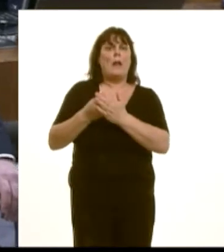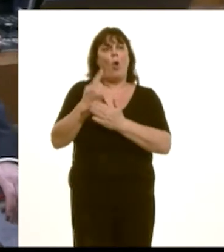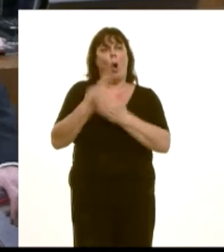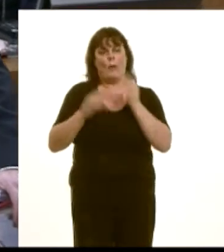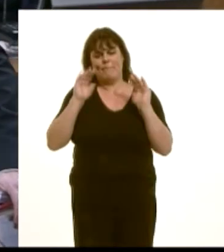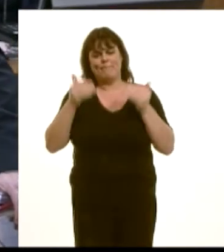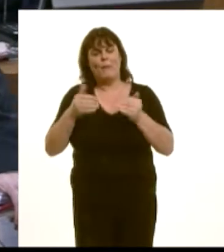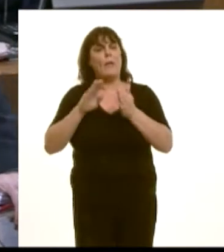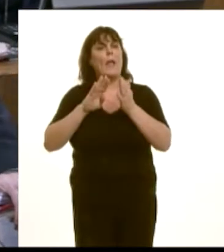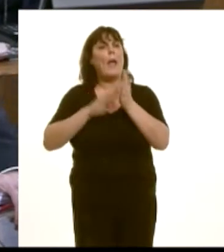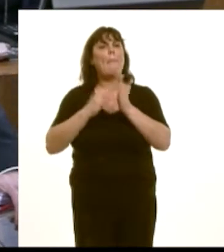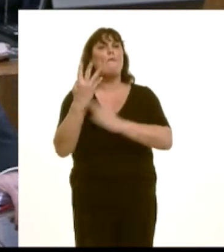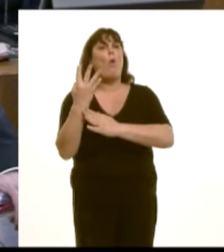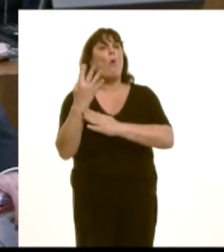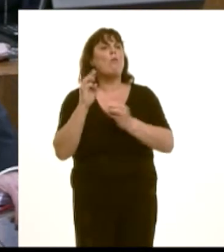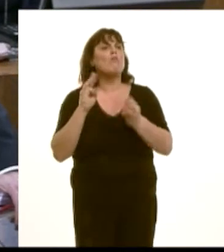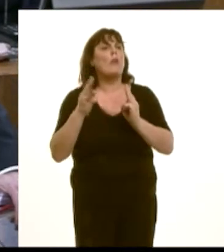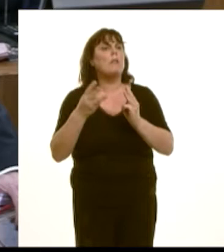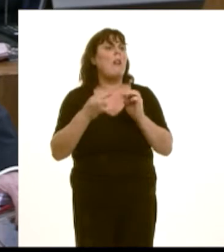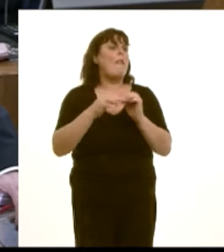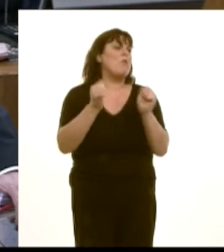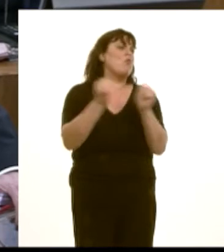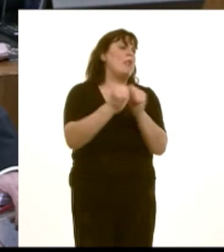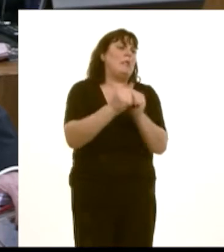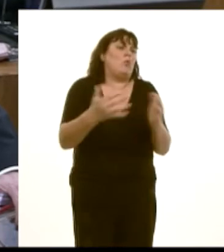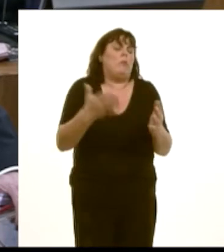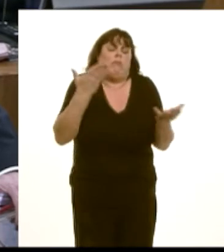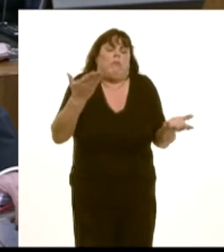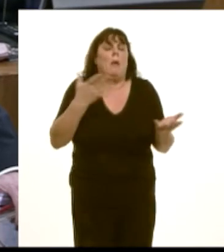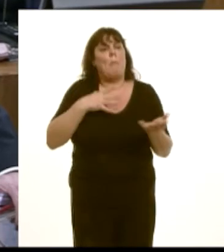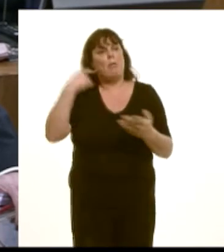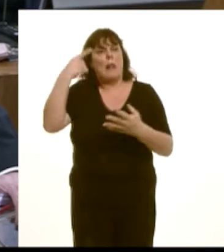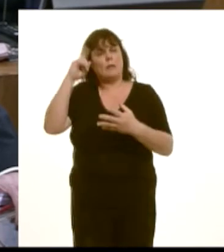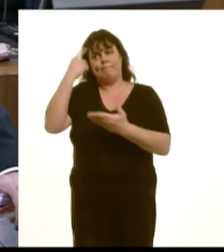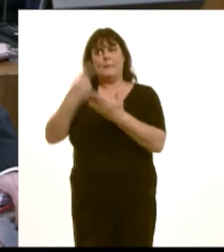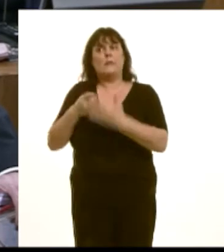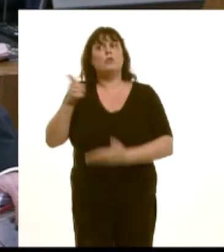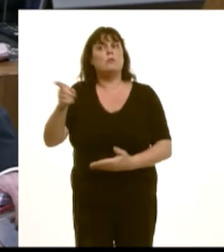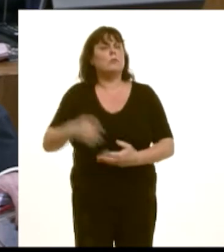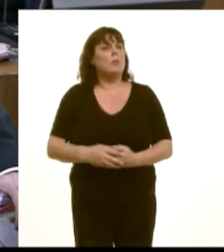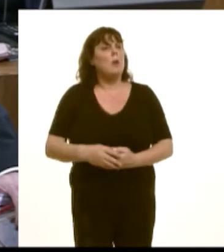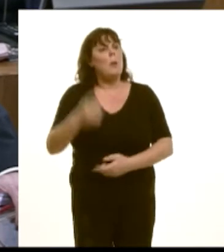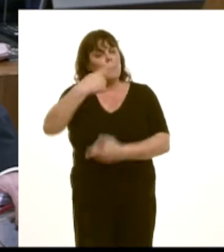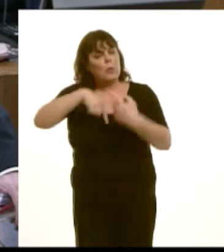not, that is what has been decided in Westminster, but, nevertheless, we want to make sure that